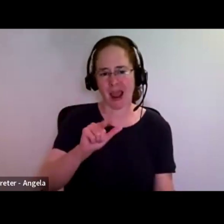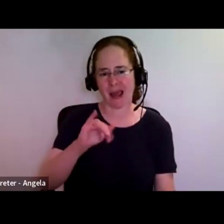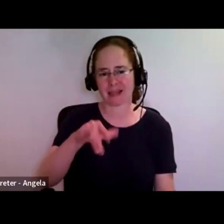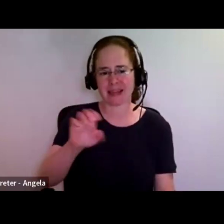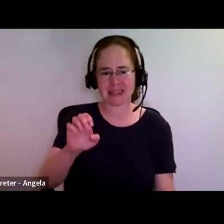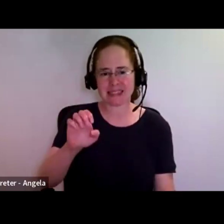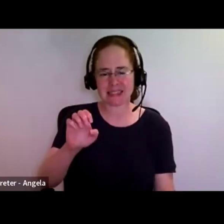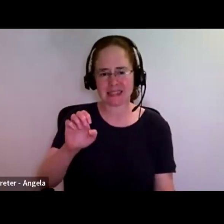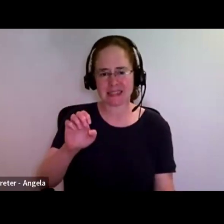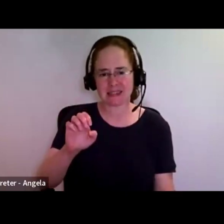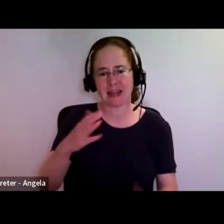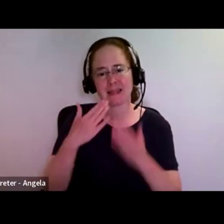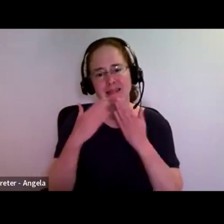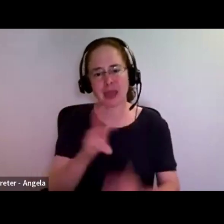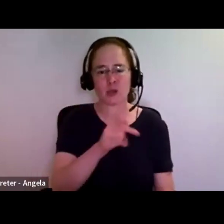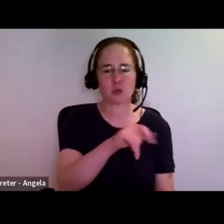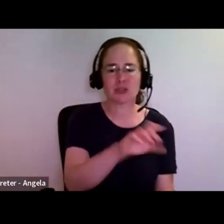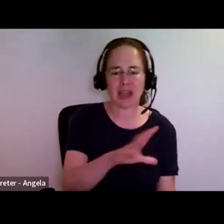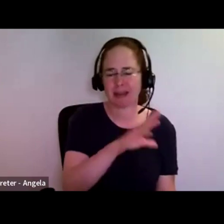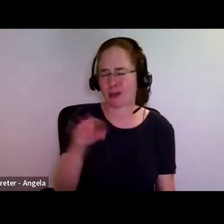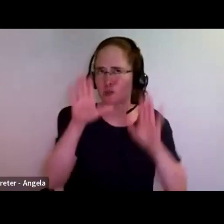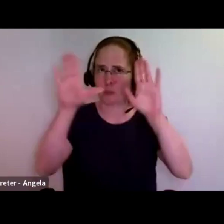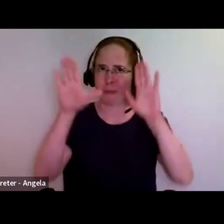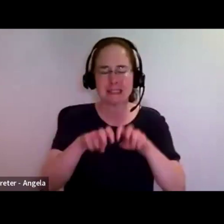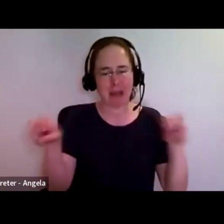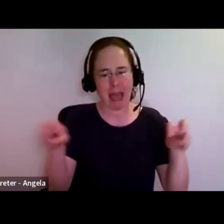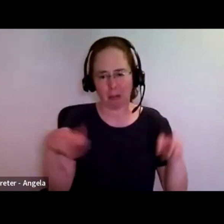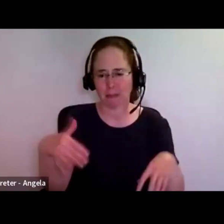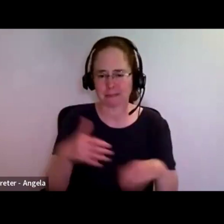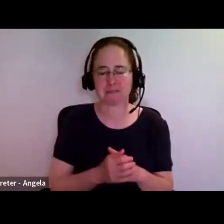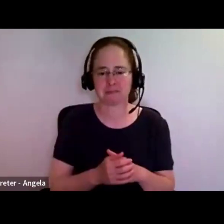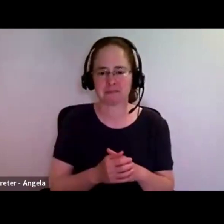and I thank you, Kate, and to this tremendous panel. I am a